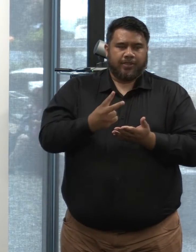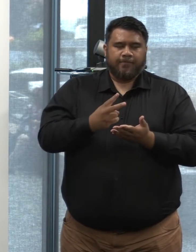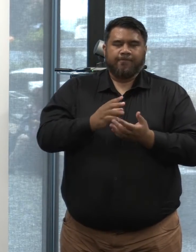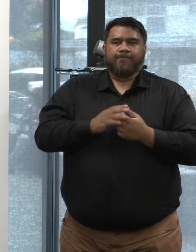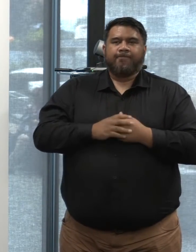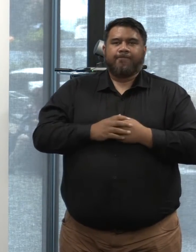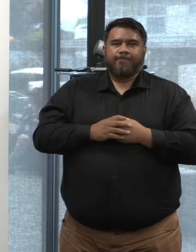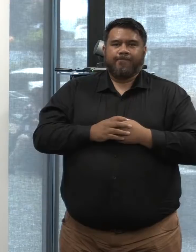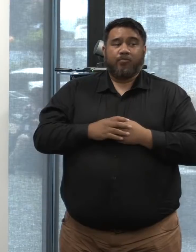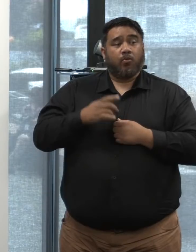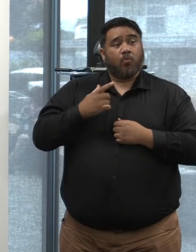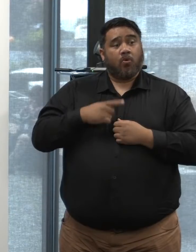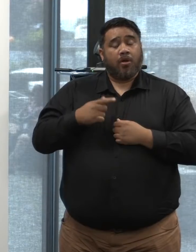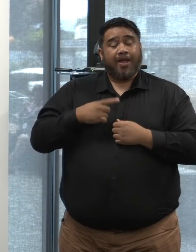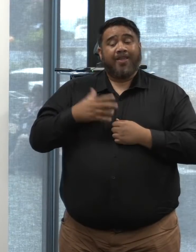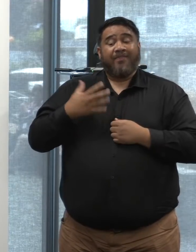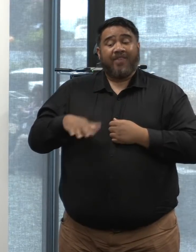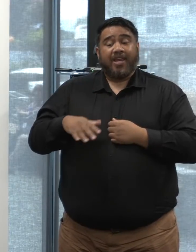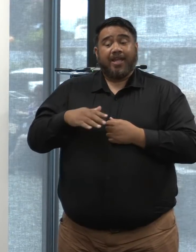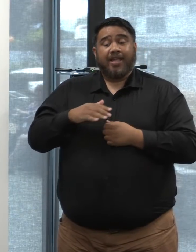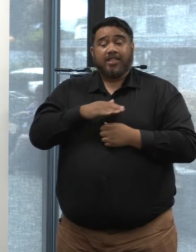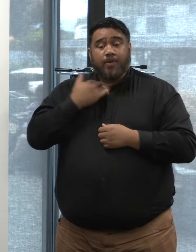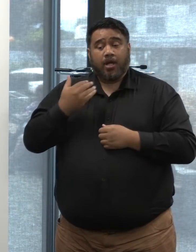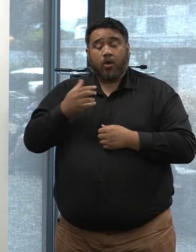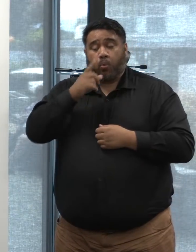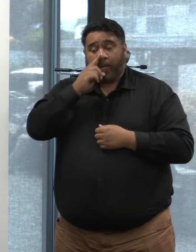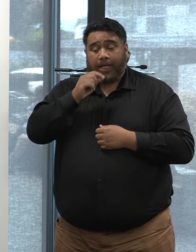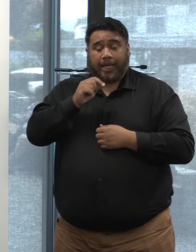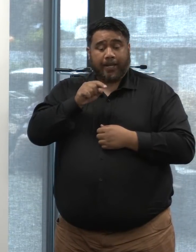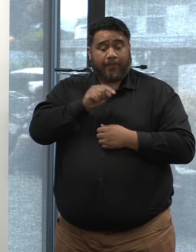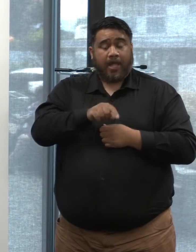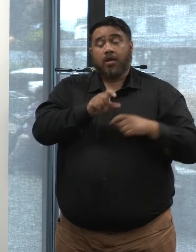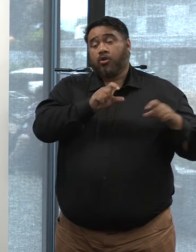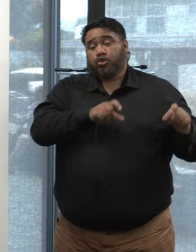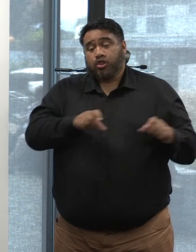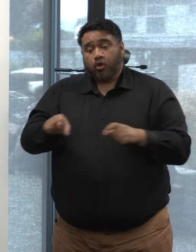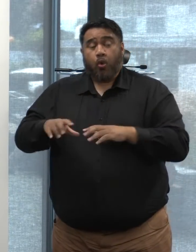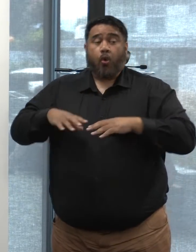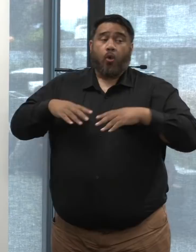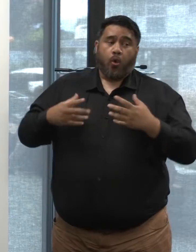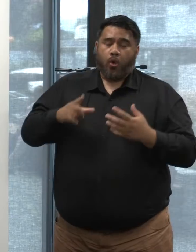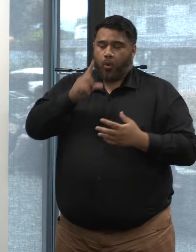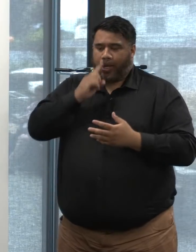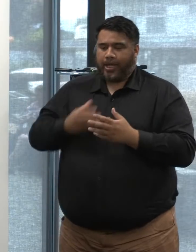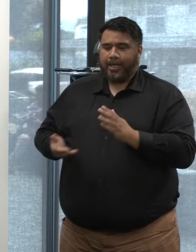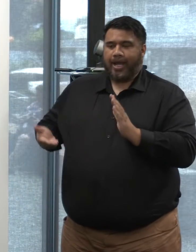deliberately put an expiry date into all past was issued for people who have had their first